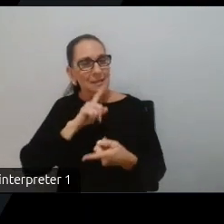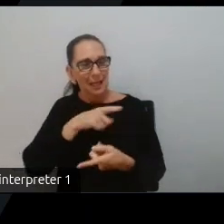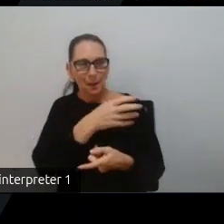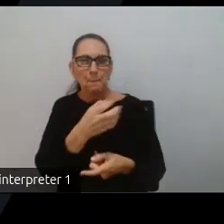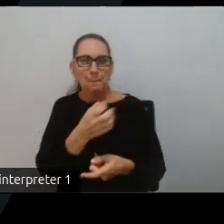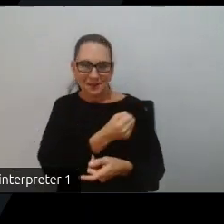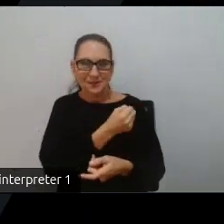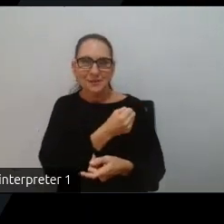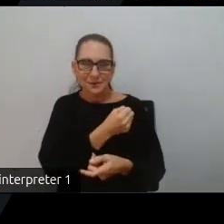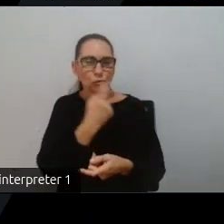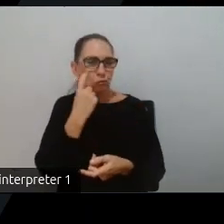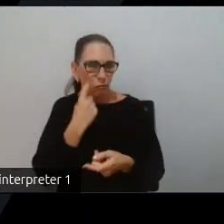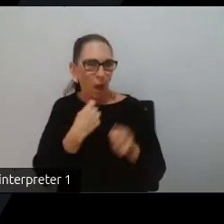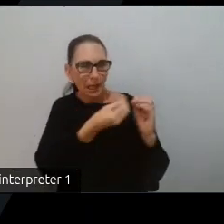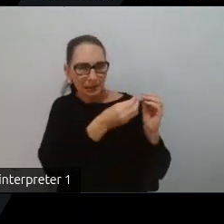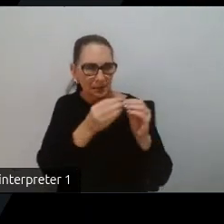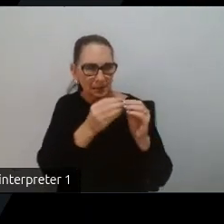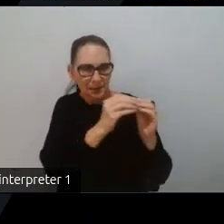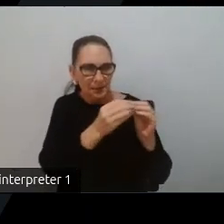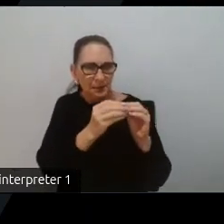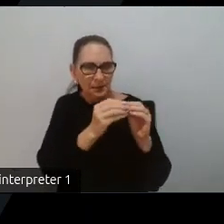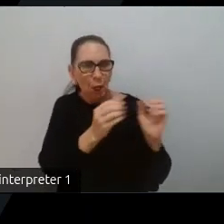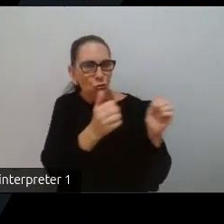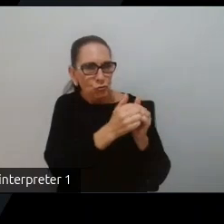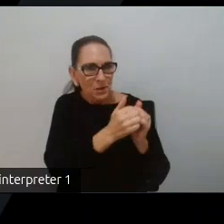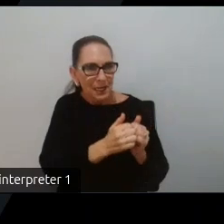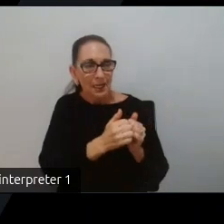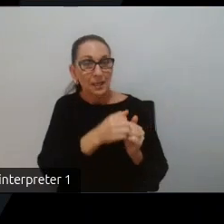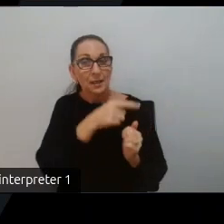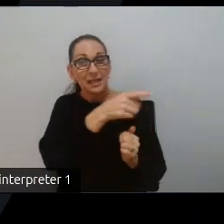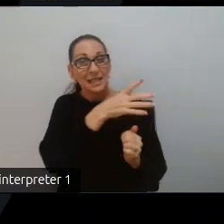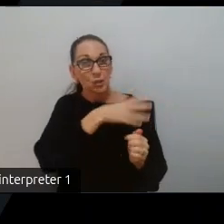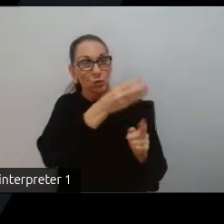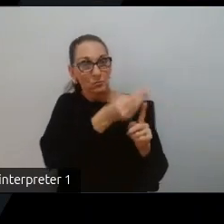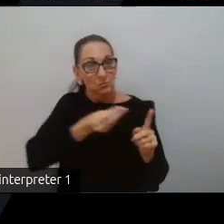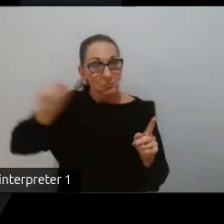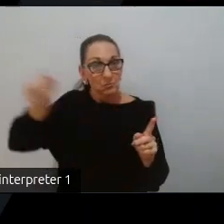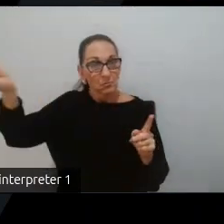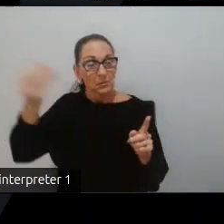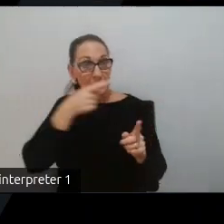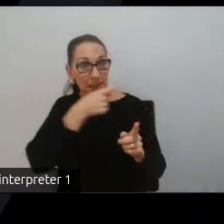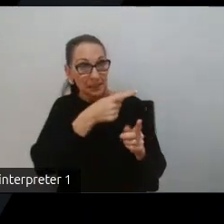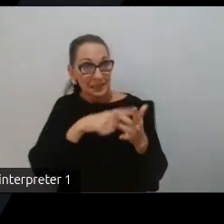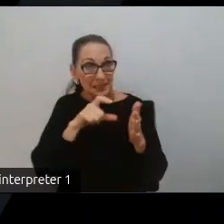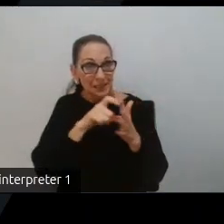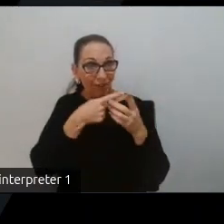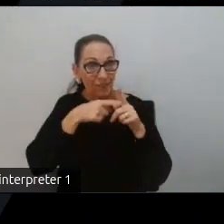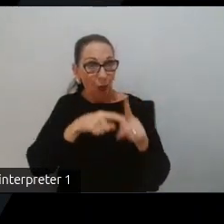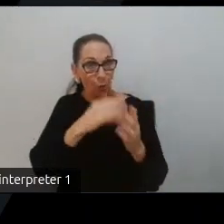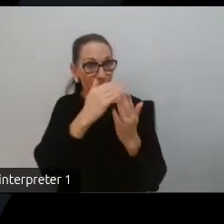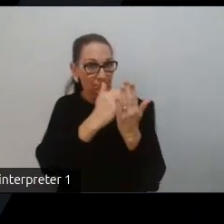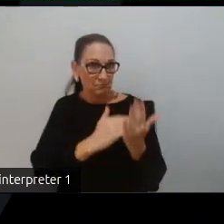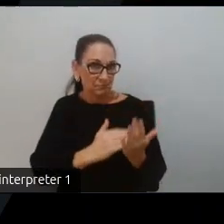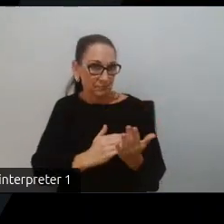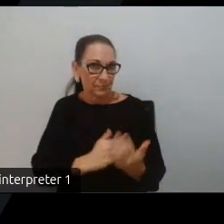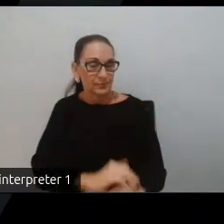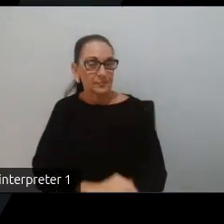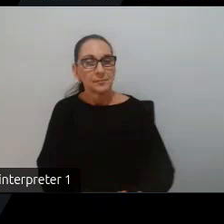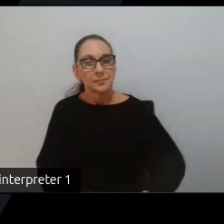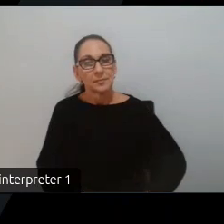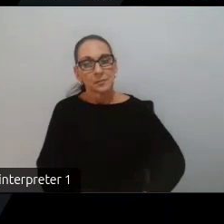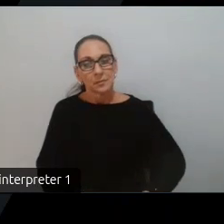it also requires the parties to file information about how they've complied with these obligations.